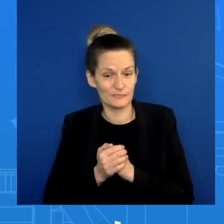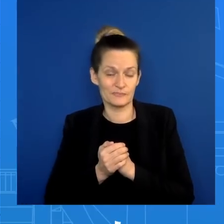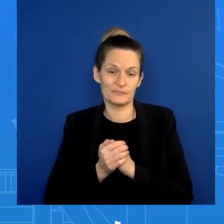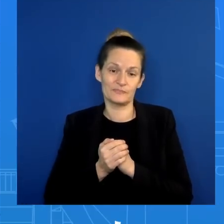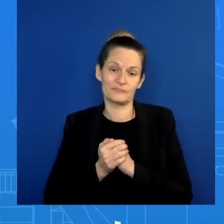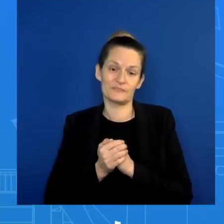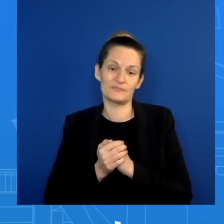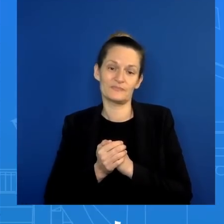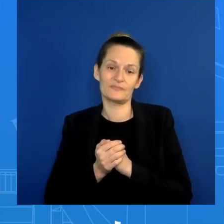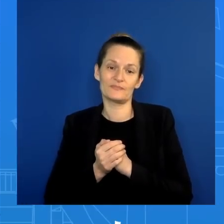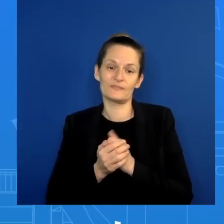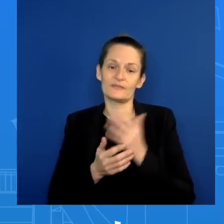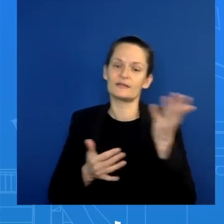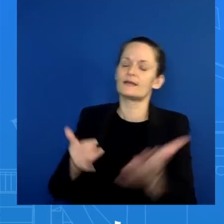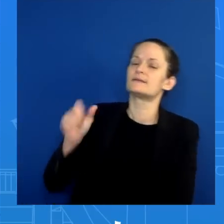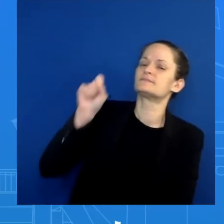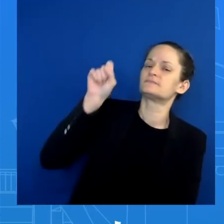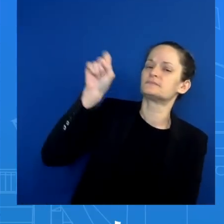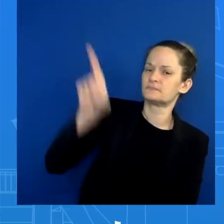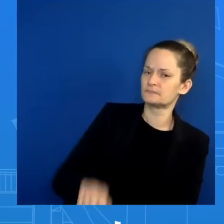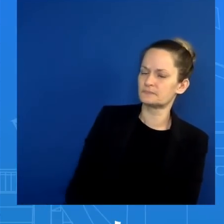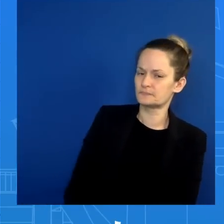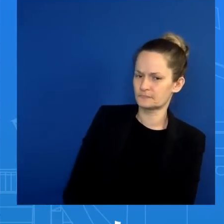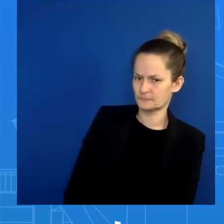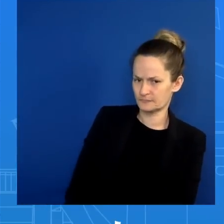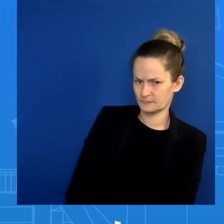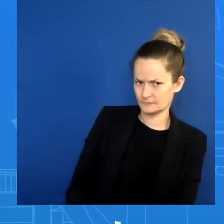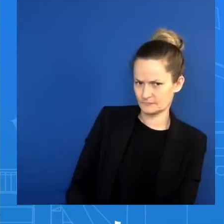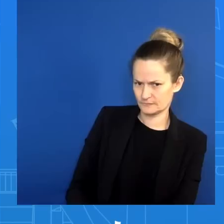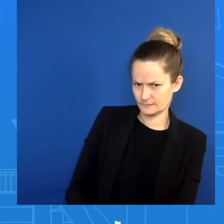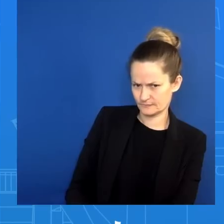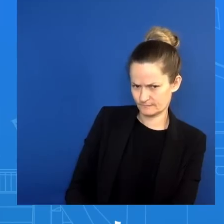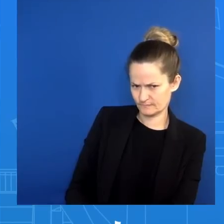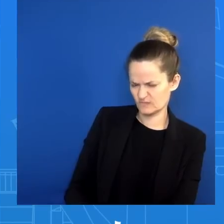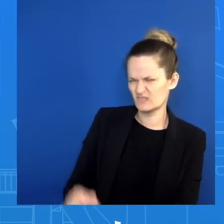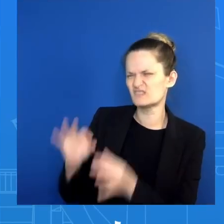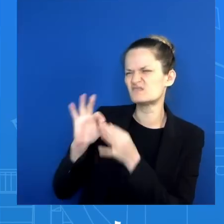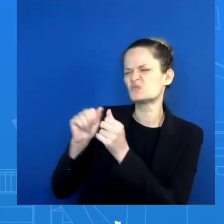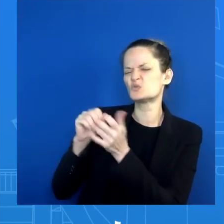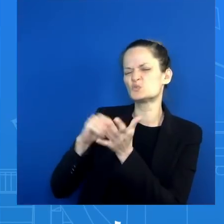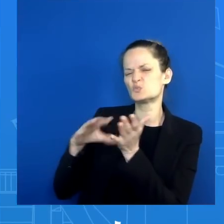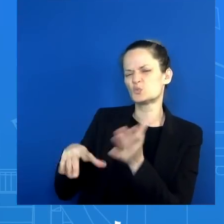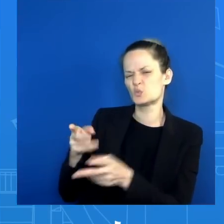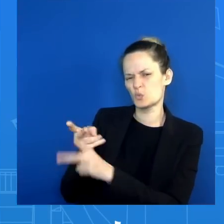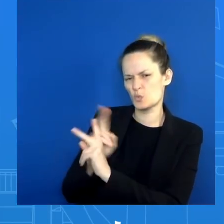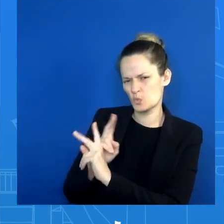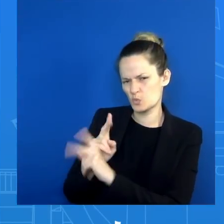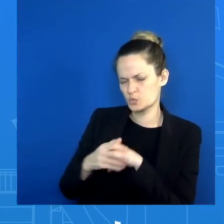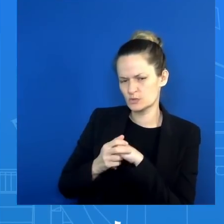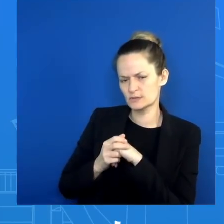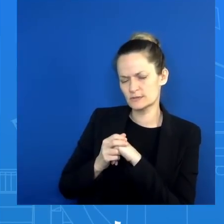really quick on student loans. Does the president expect or does he want the Education Department to hire additional staff